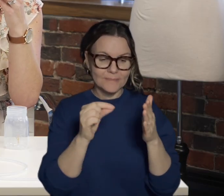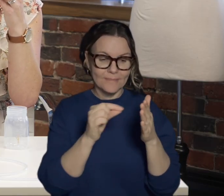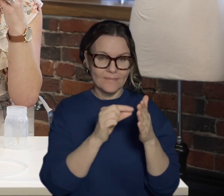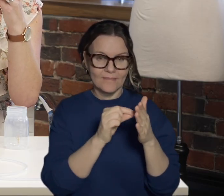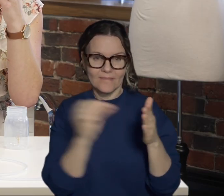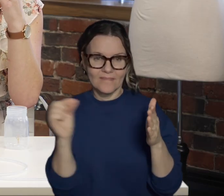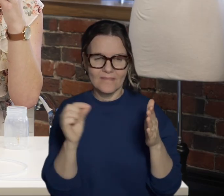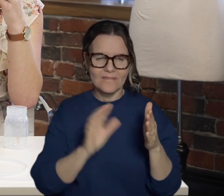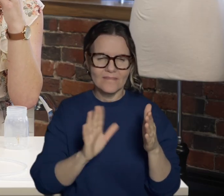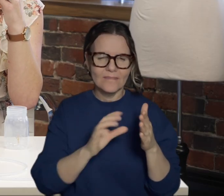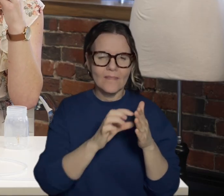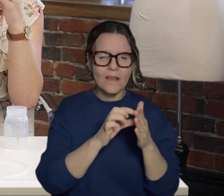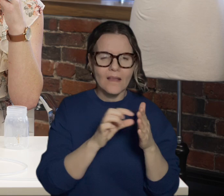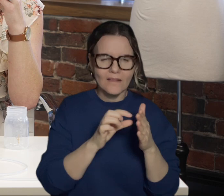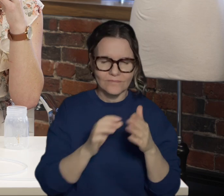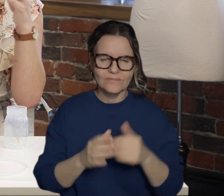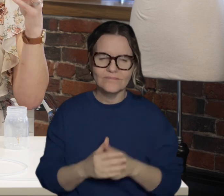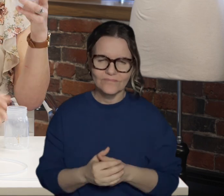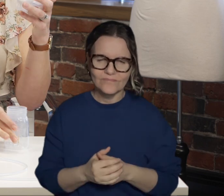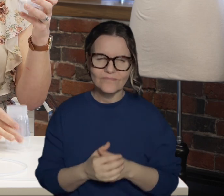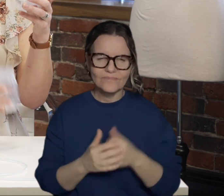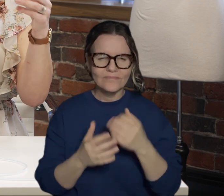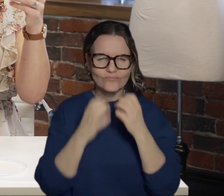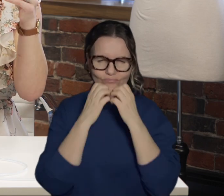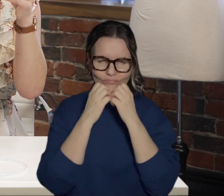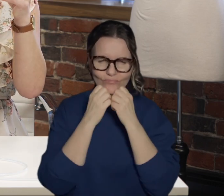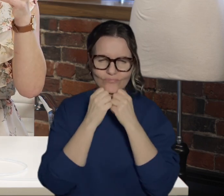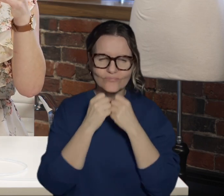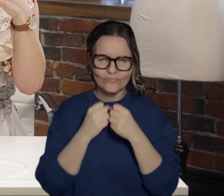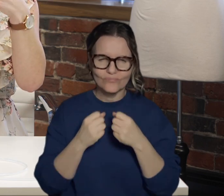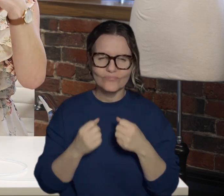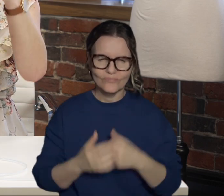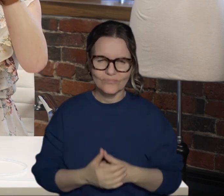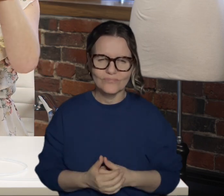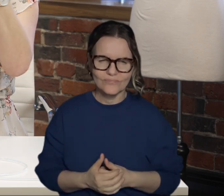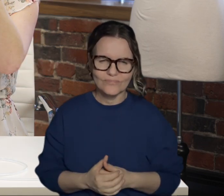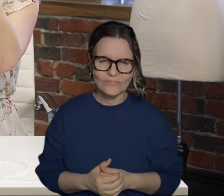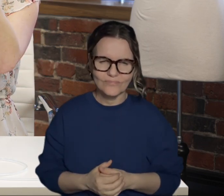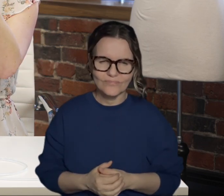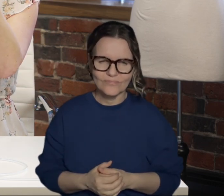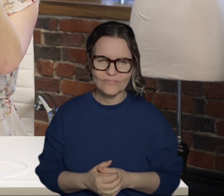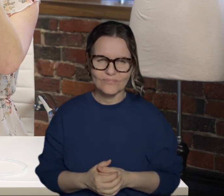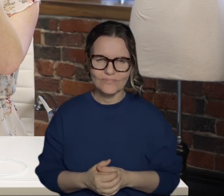and you want to pull it more from the base of that and that will hang sort of right into your